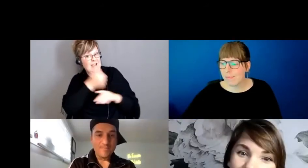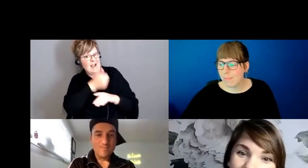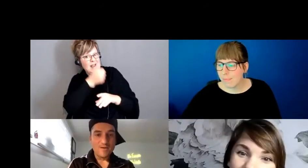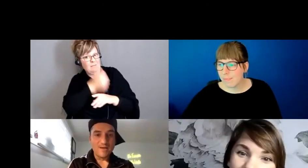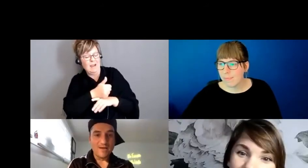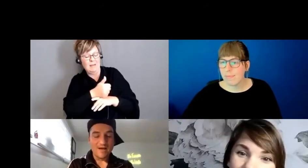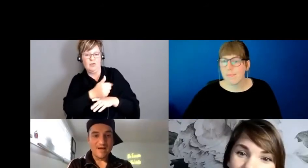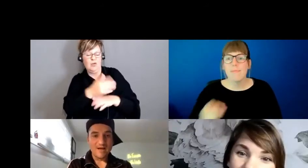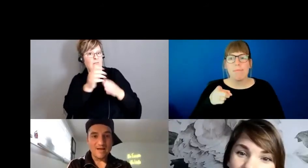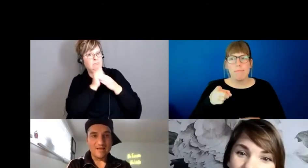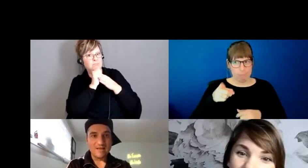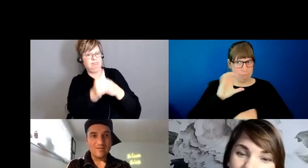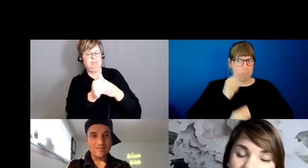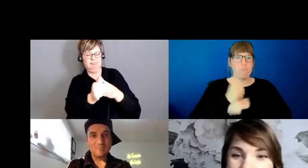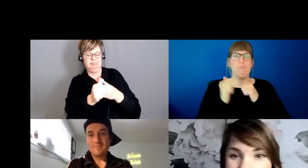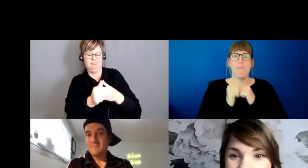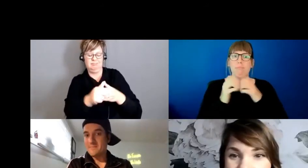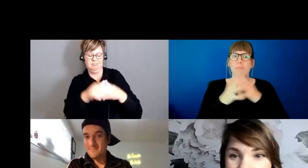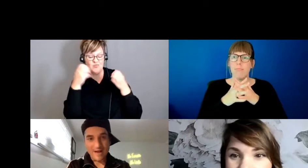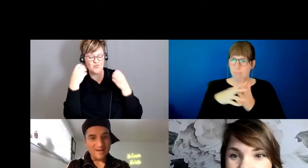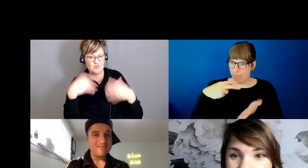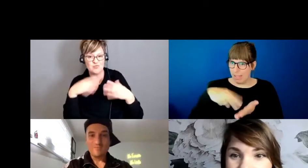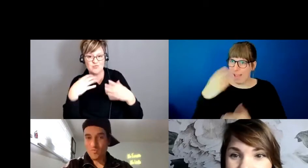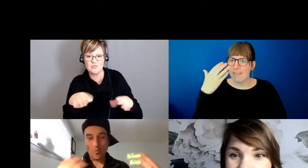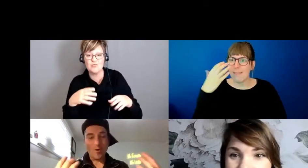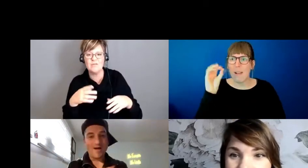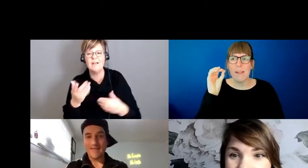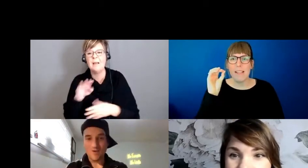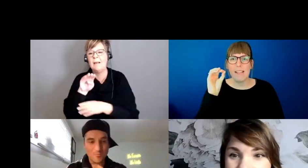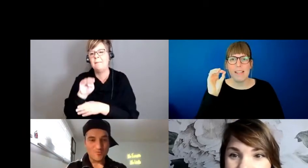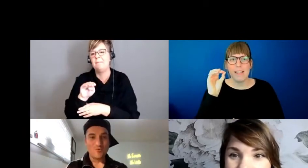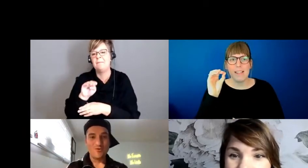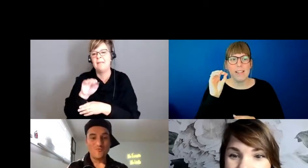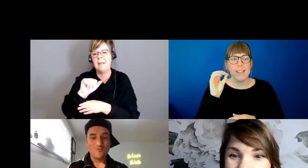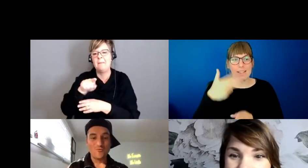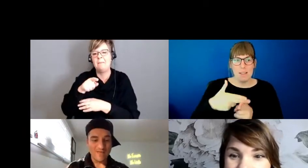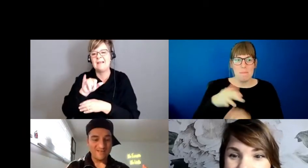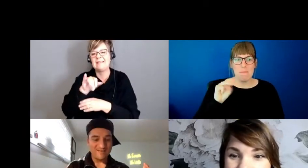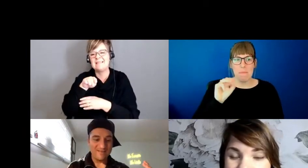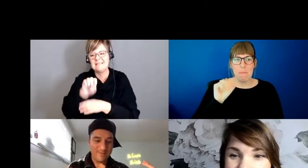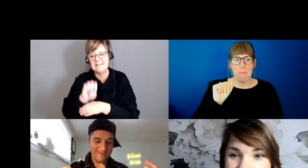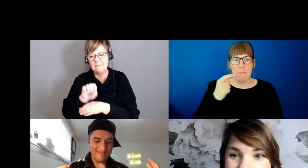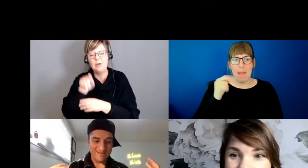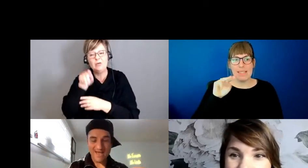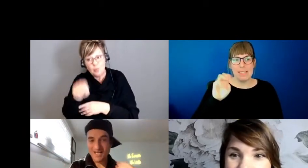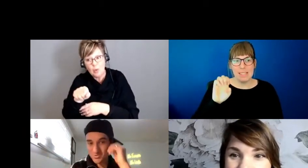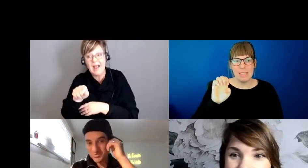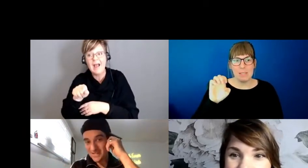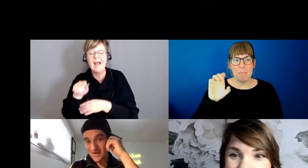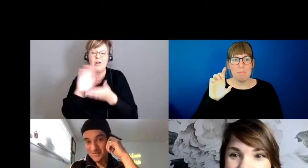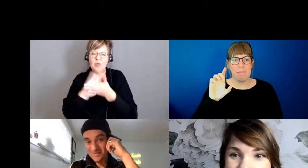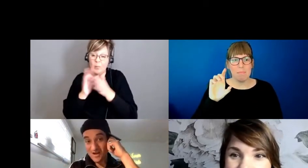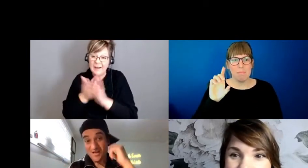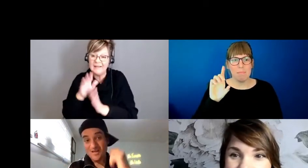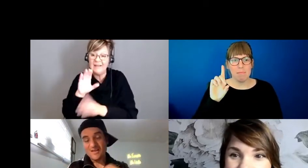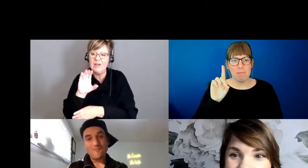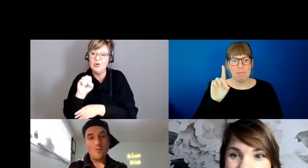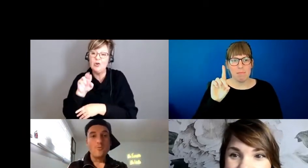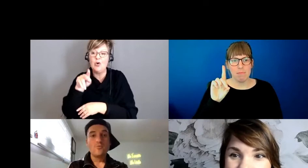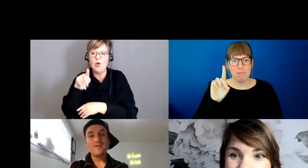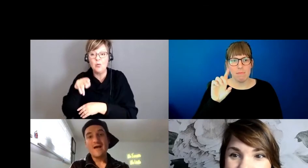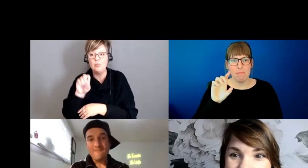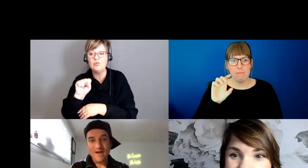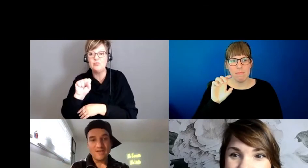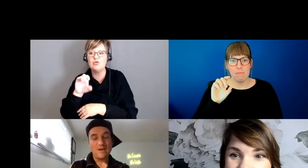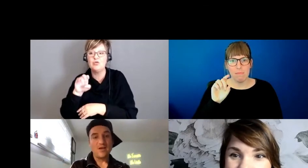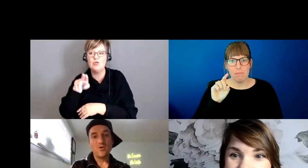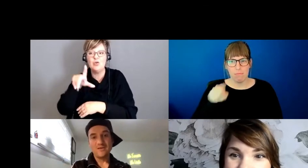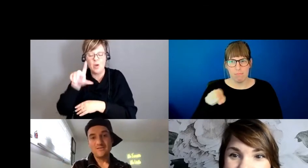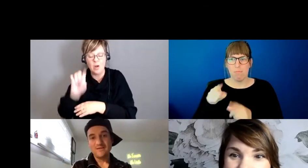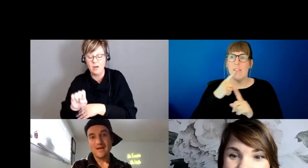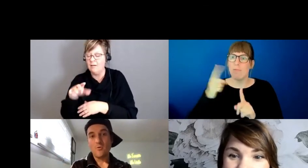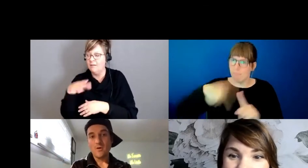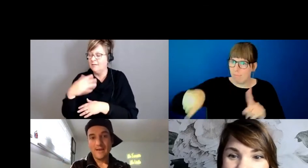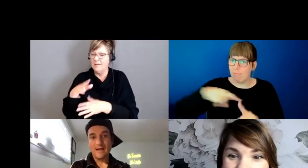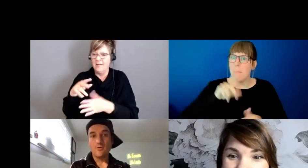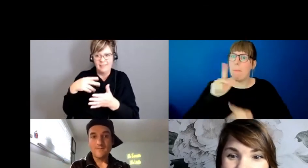PERSON IN DANCE, MAXIME POMERLEAU, CORPUSCULE, YOU ARE PEOPLE, YOU ARE DANCERS WORKING A